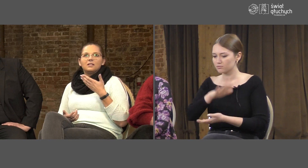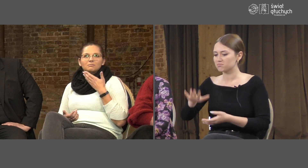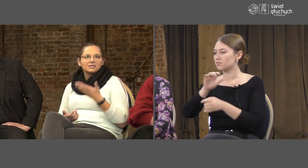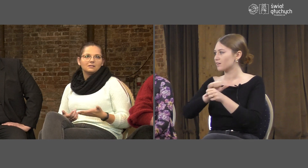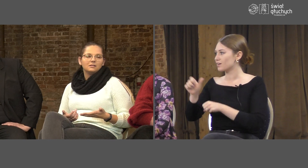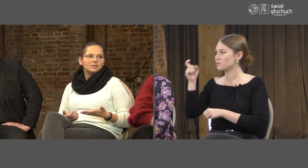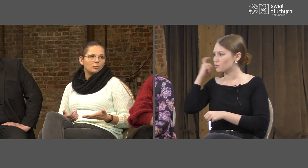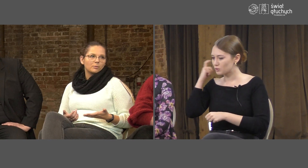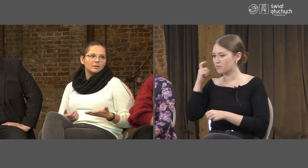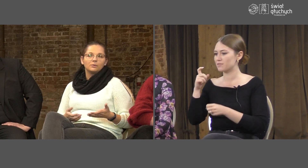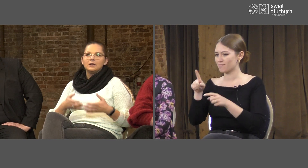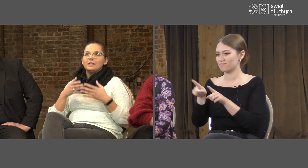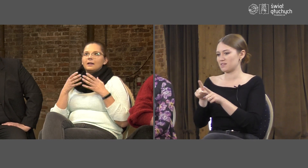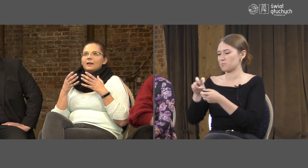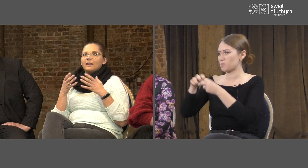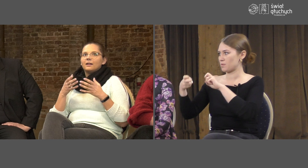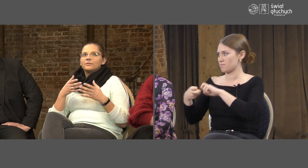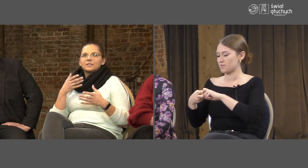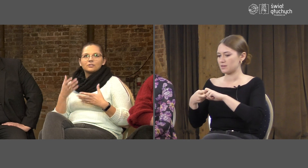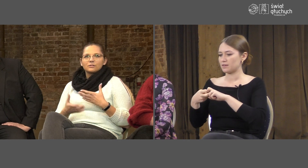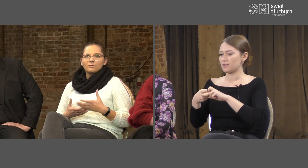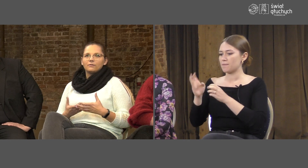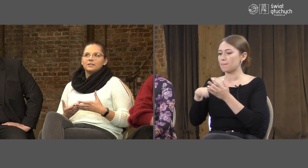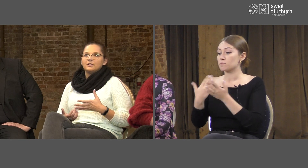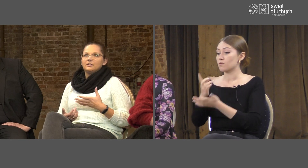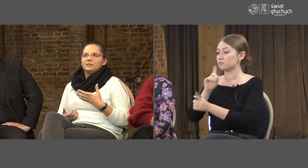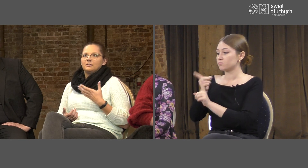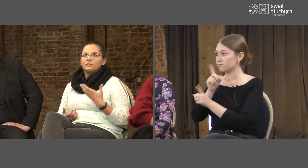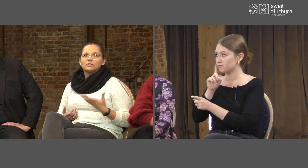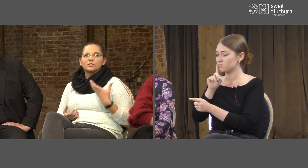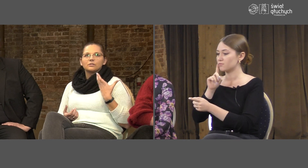There is a lot of that same issue. During voice conversations,